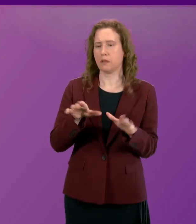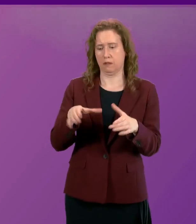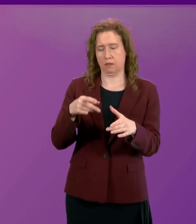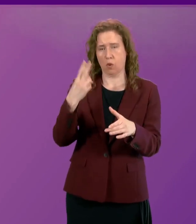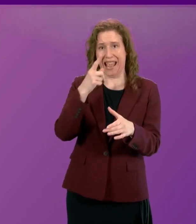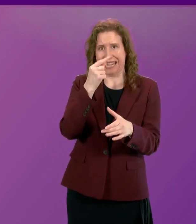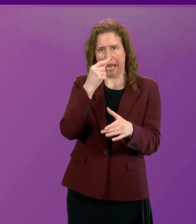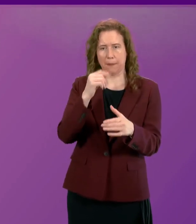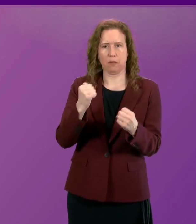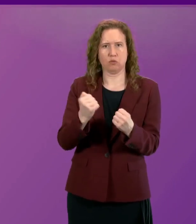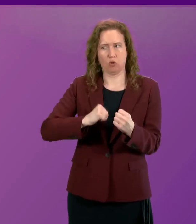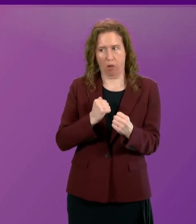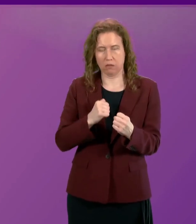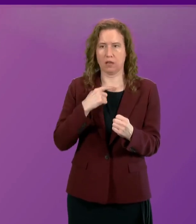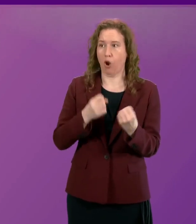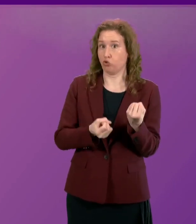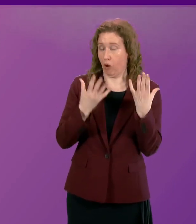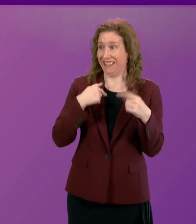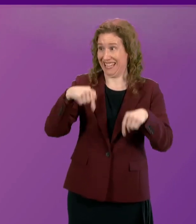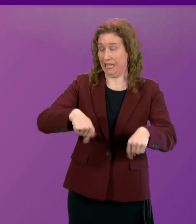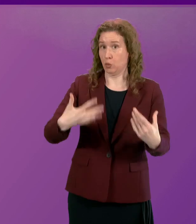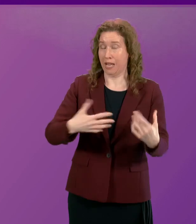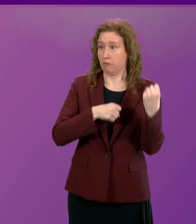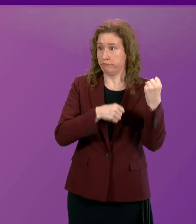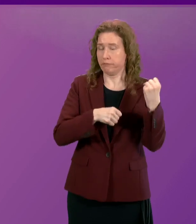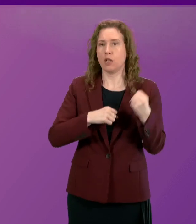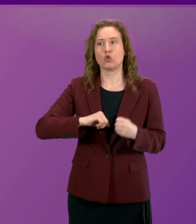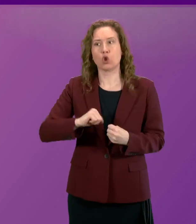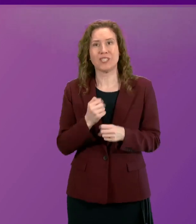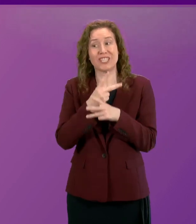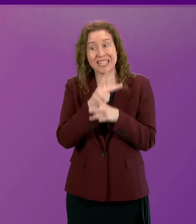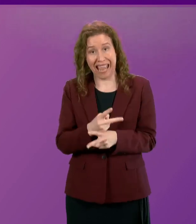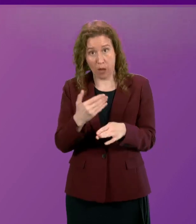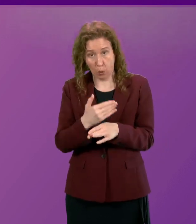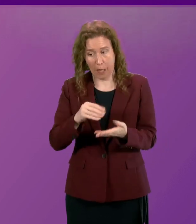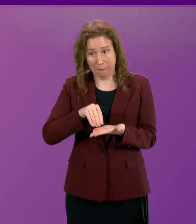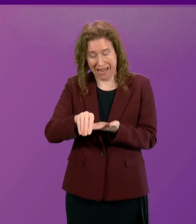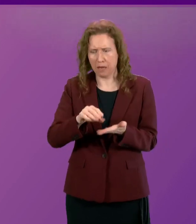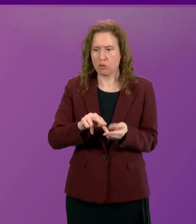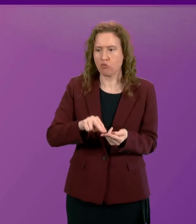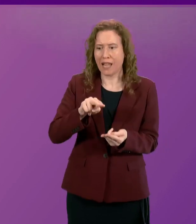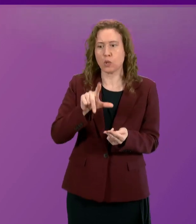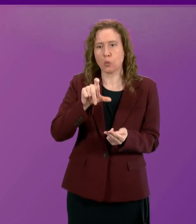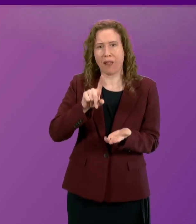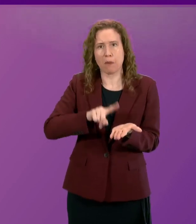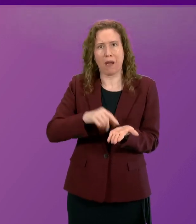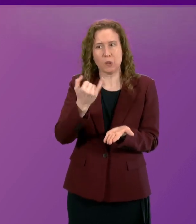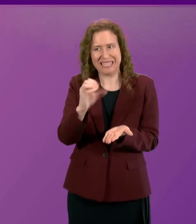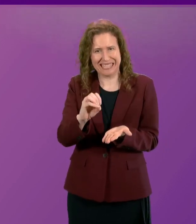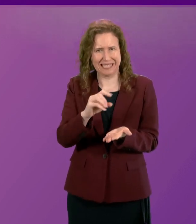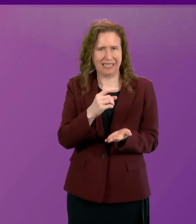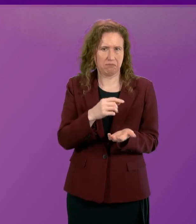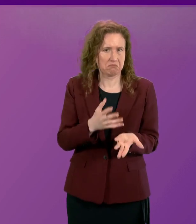Parliament today. This year, Scottish care worker pay is being raised to £12.60 an hour. Does the